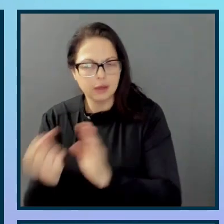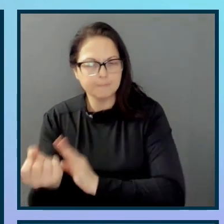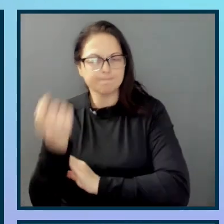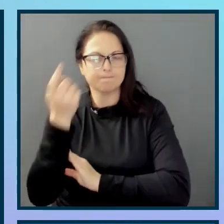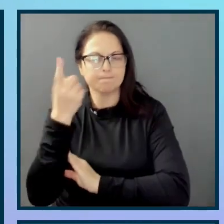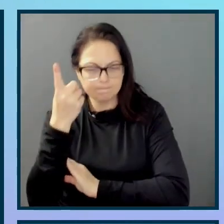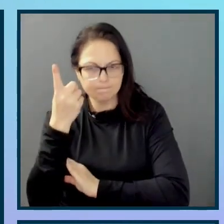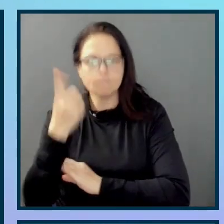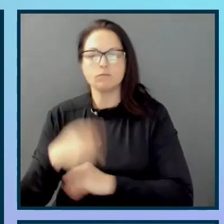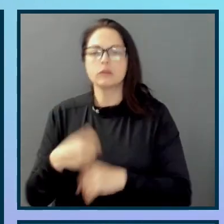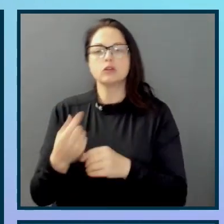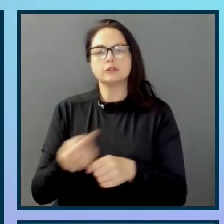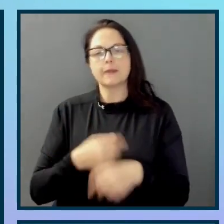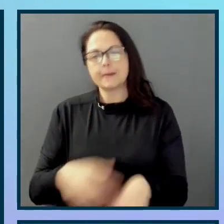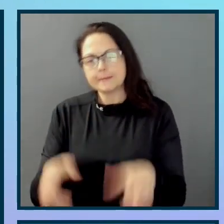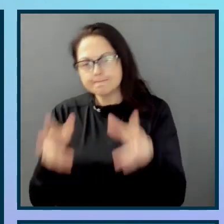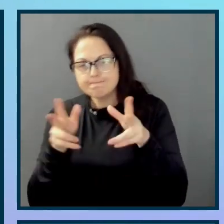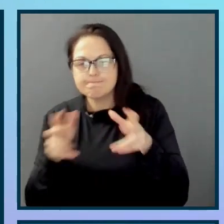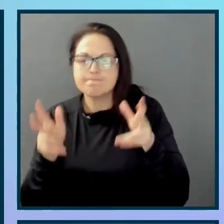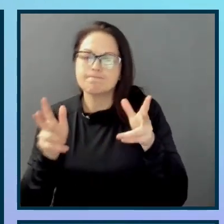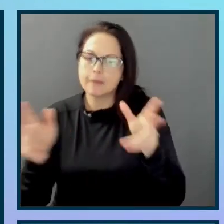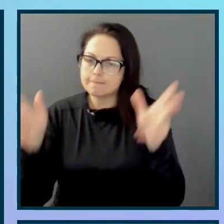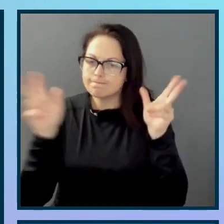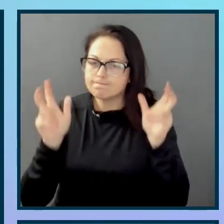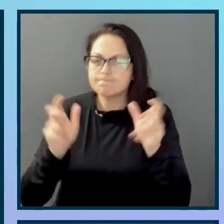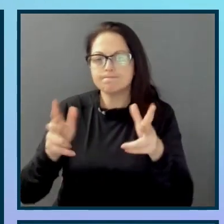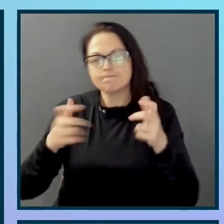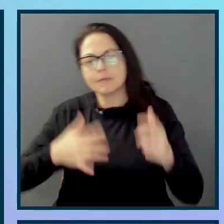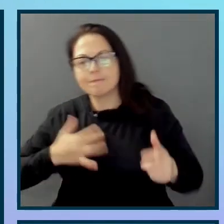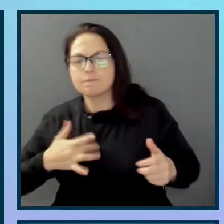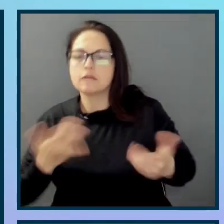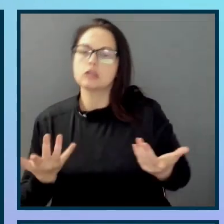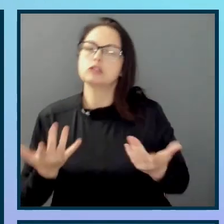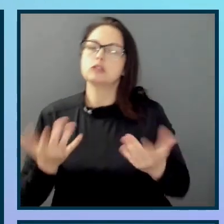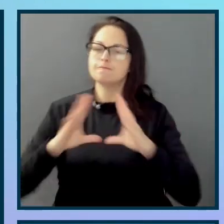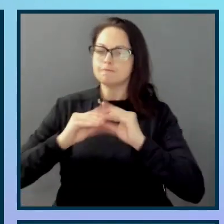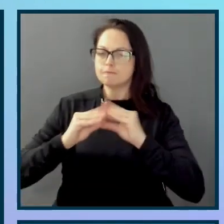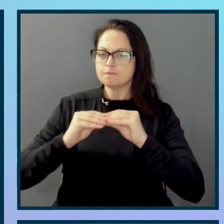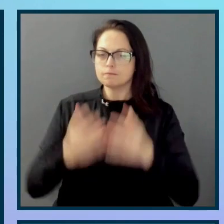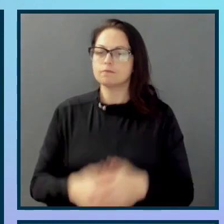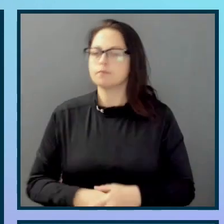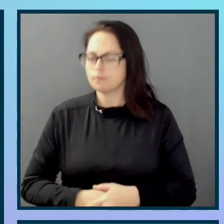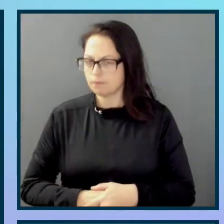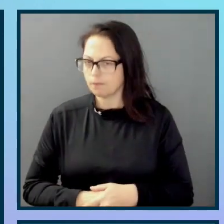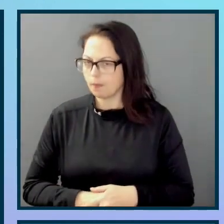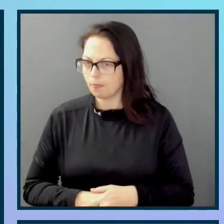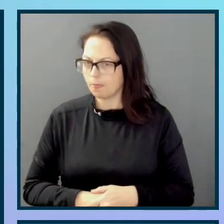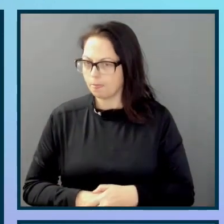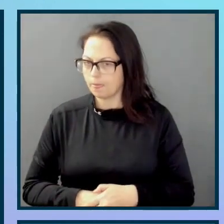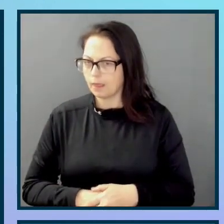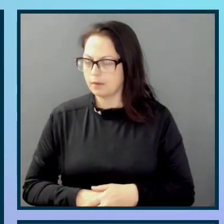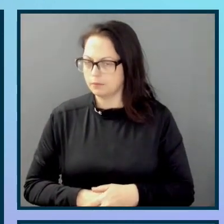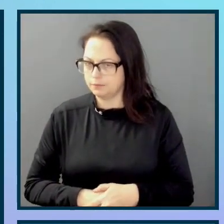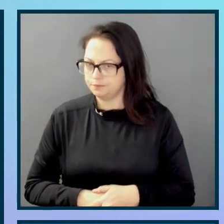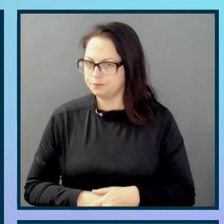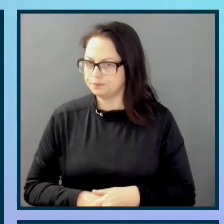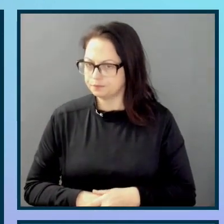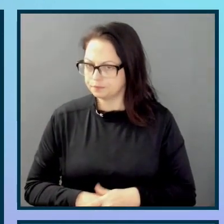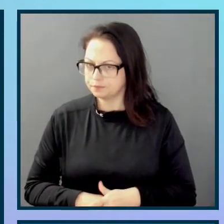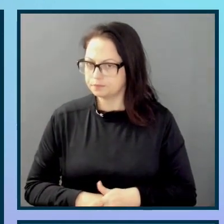like many of you are probably doing right now. And finally, teams don't remain static. So people join, people leave.